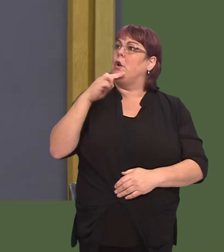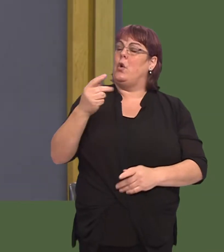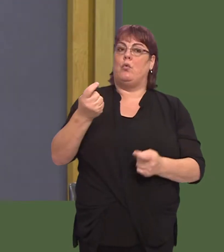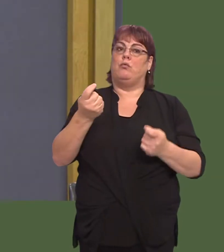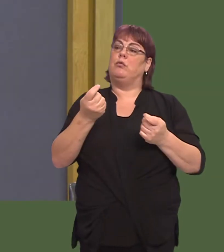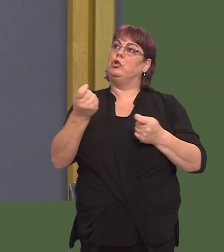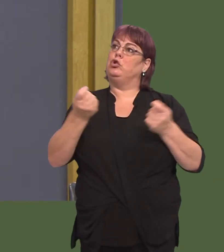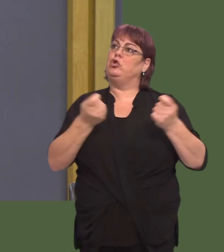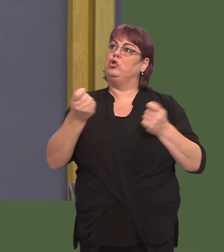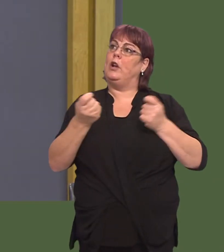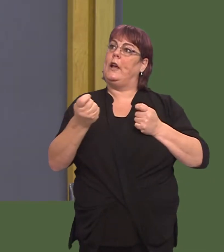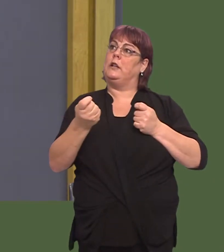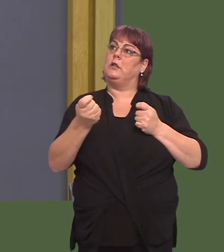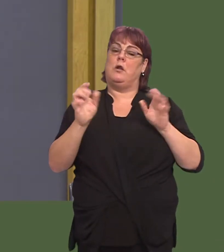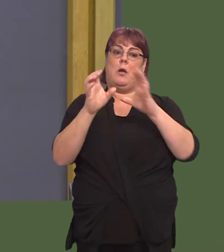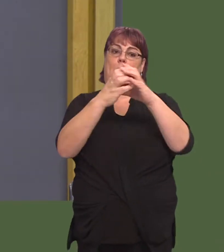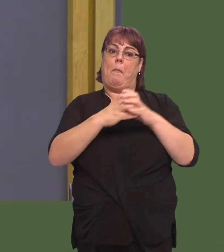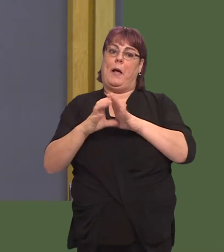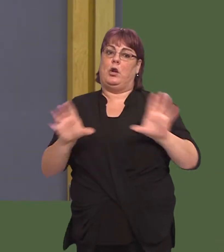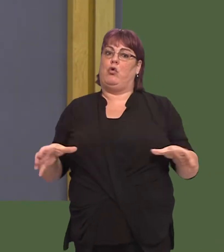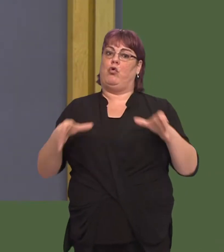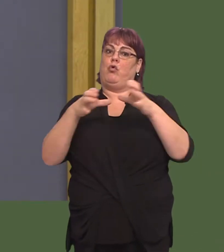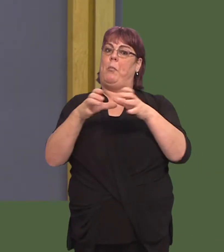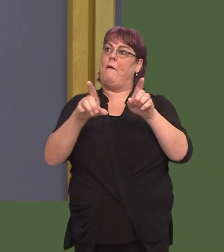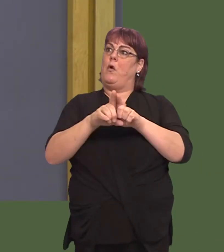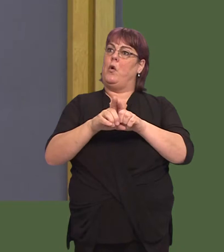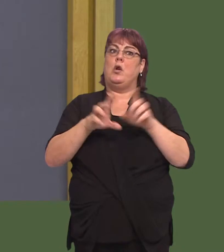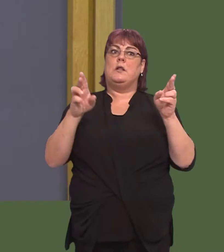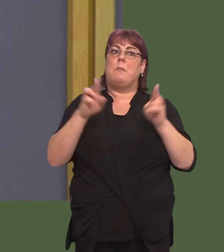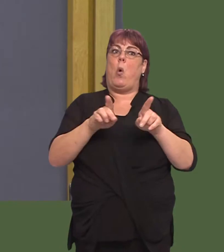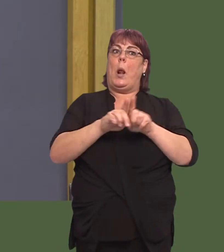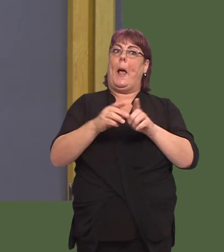enterprises, and it was our pleasure to welcome the Federation of Small Businesses to launch